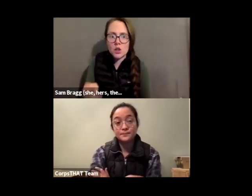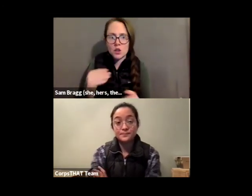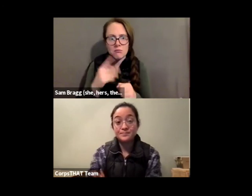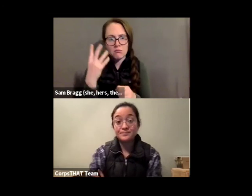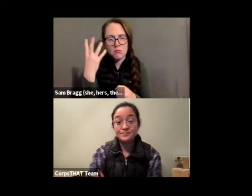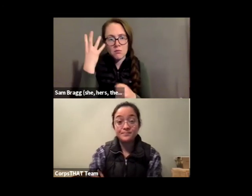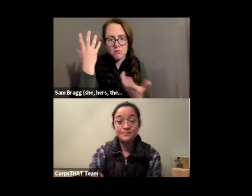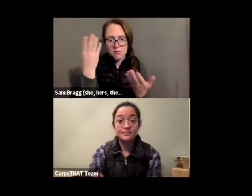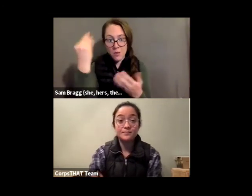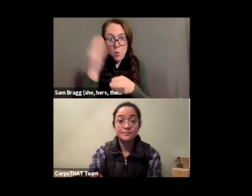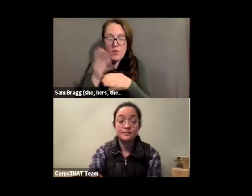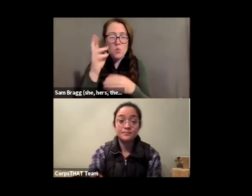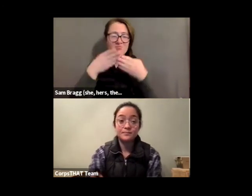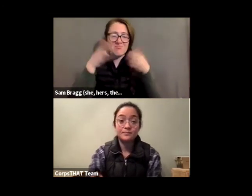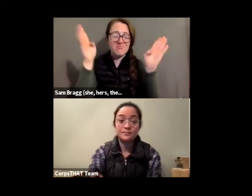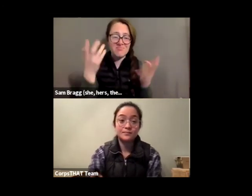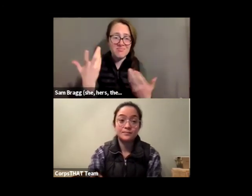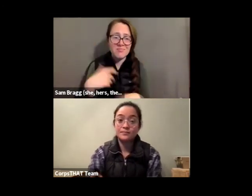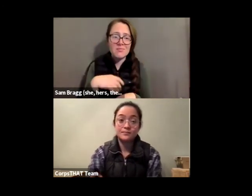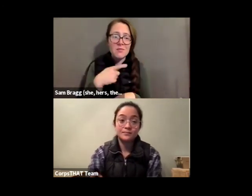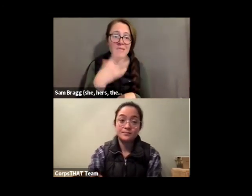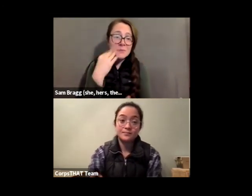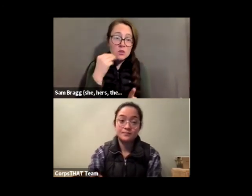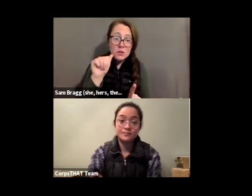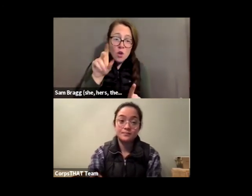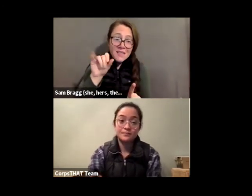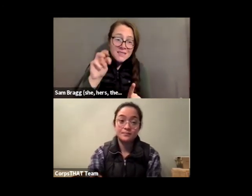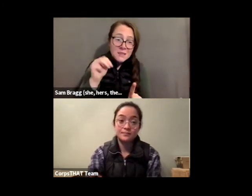deafness what it's like to be deaf or hard of hearing so just in general that experience is